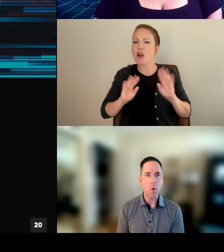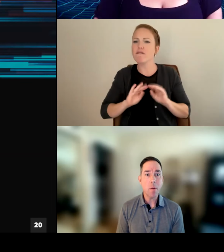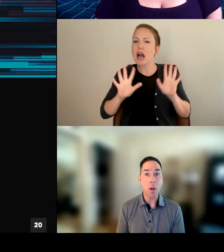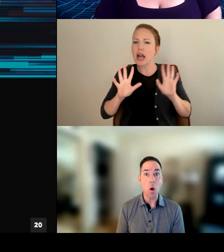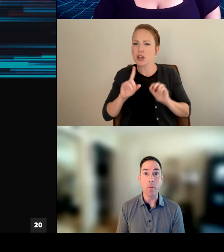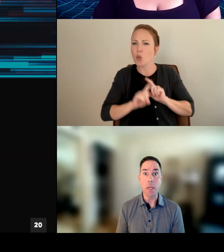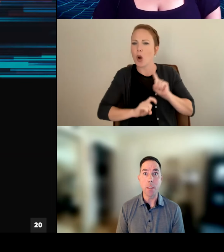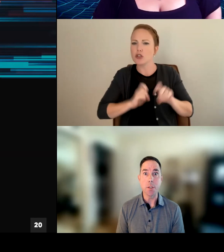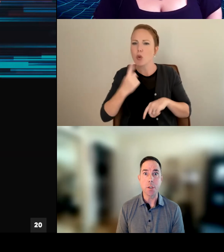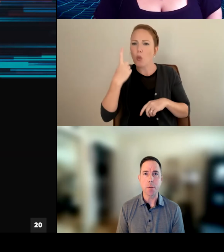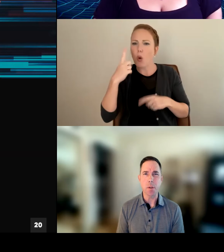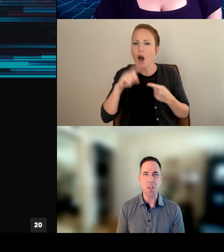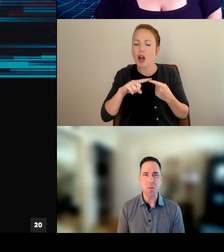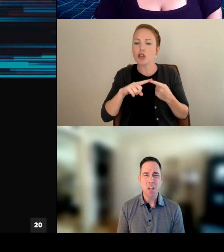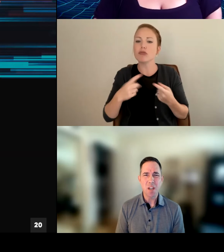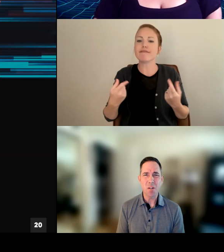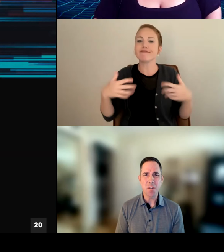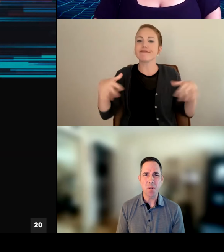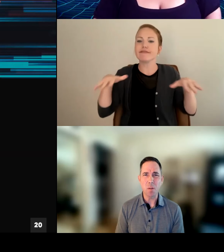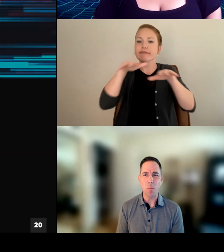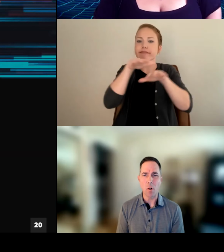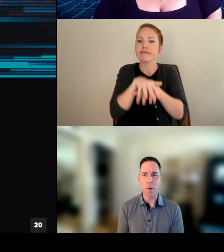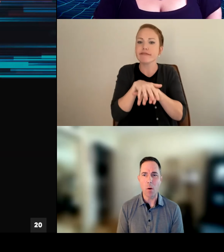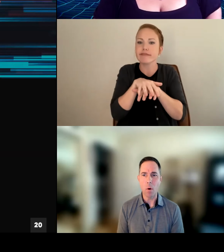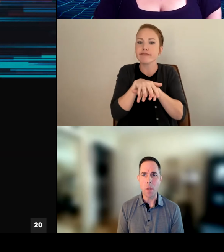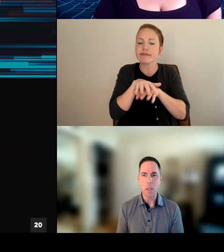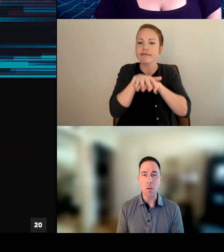one about overlays in general, so could you go into little more about what you